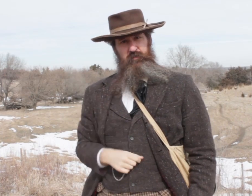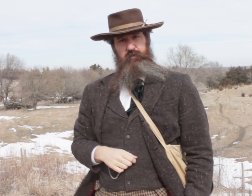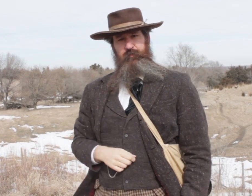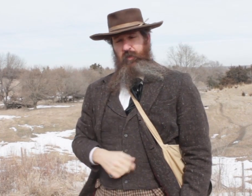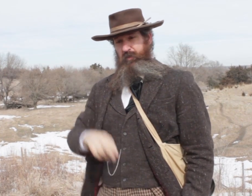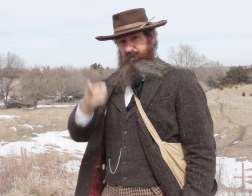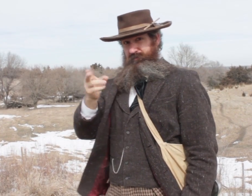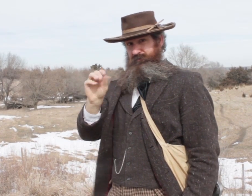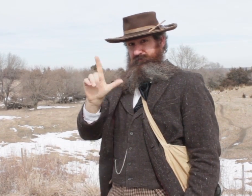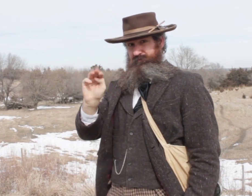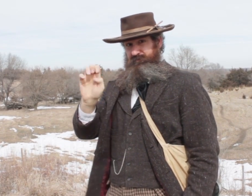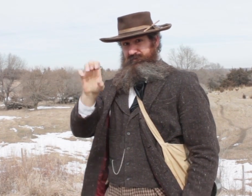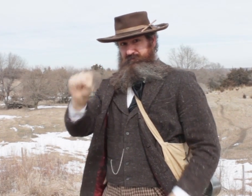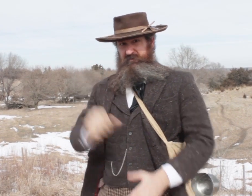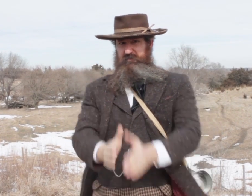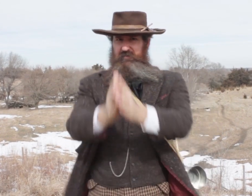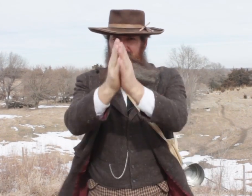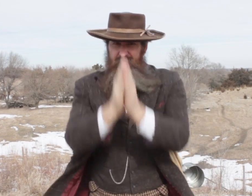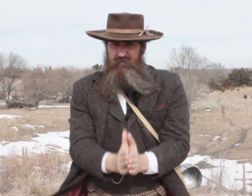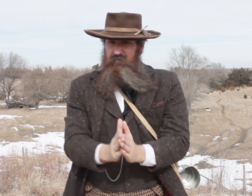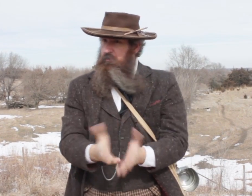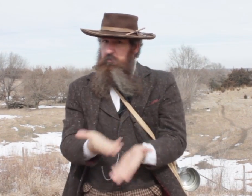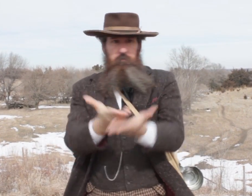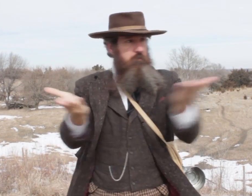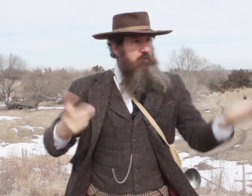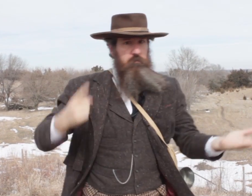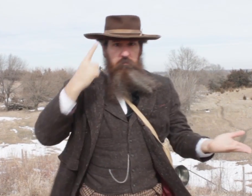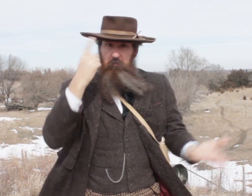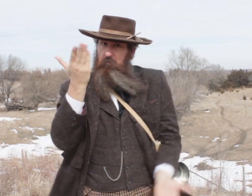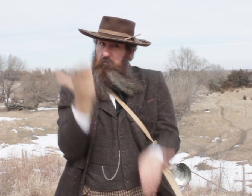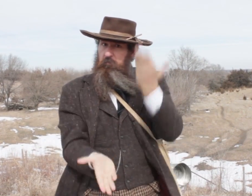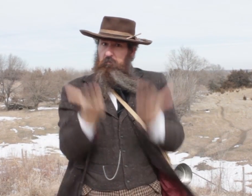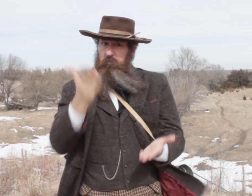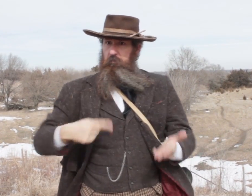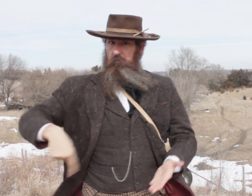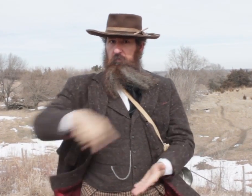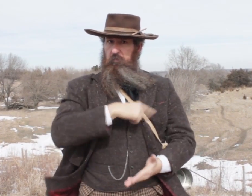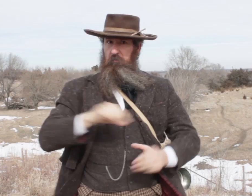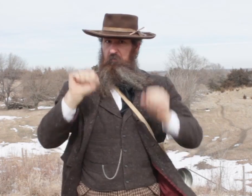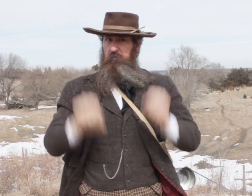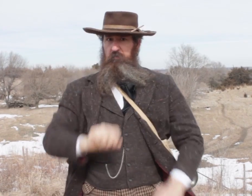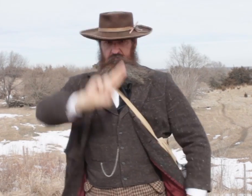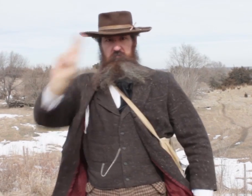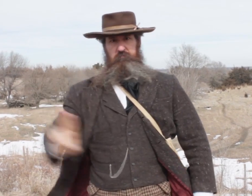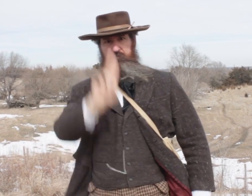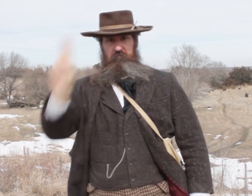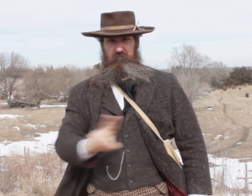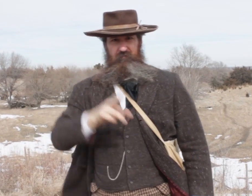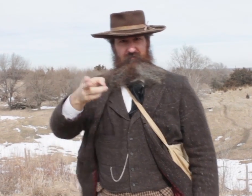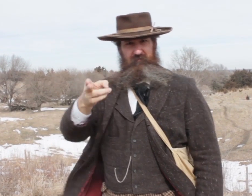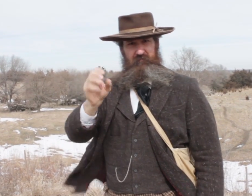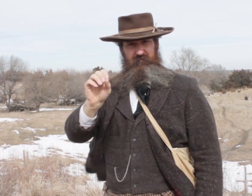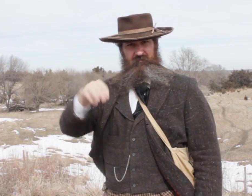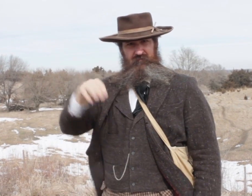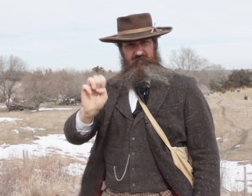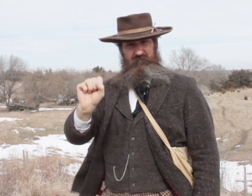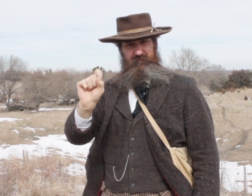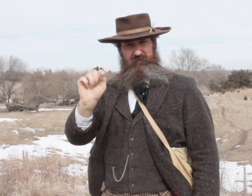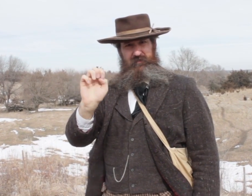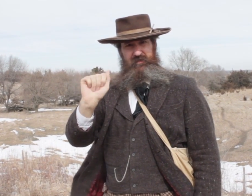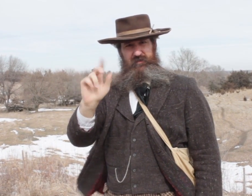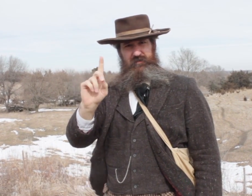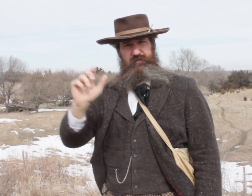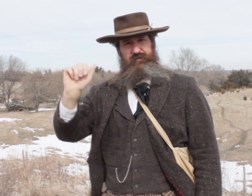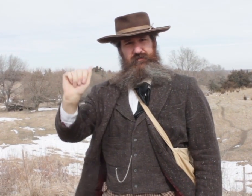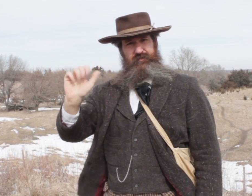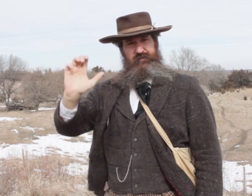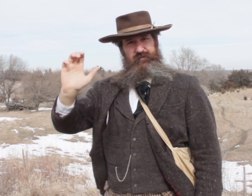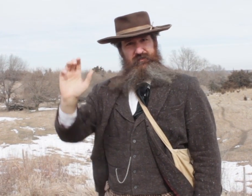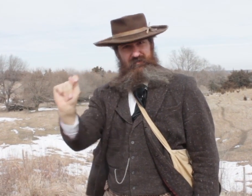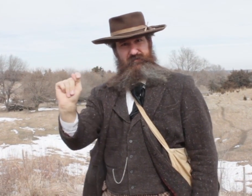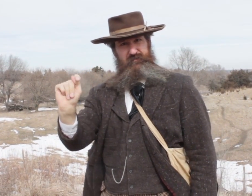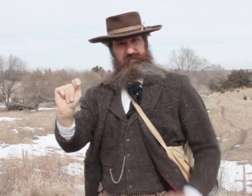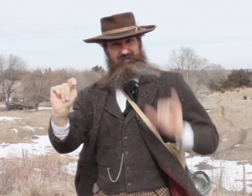Holmes proposed that maybe deaf and hard of hearing people could take an advantage of the Homestead Act,